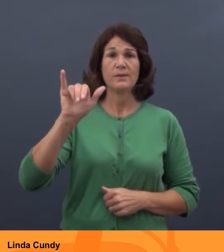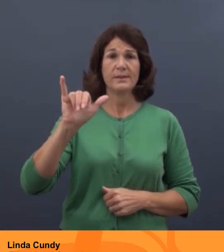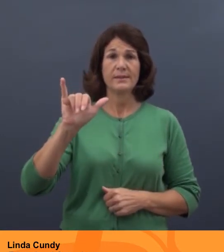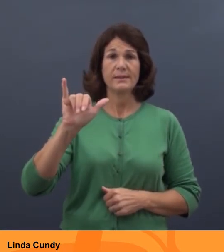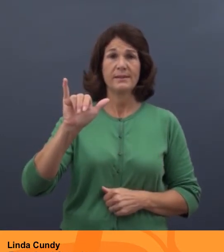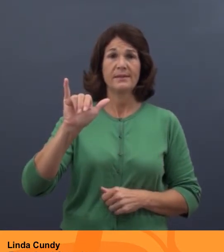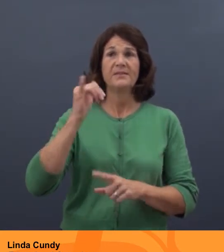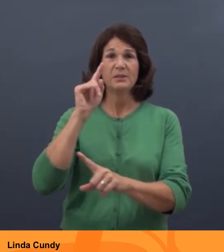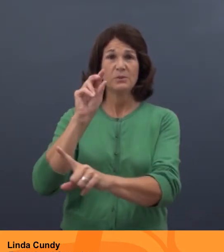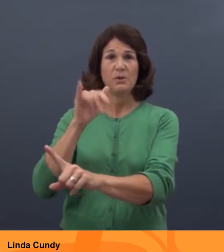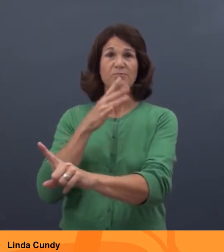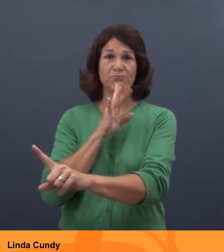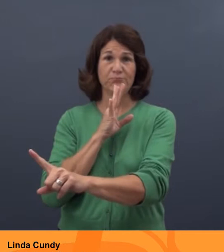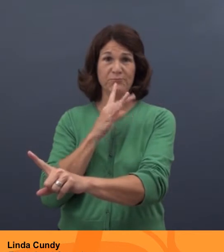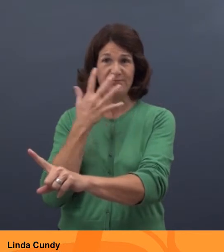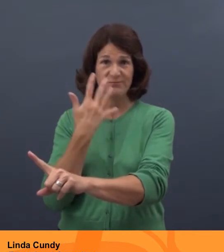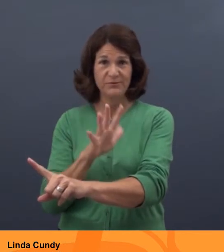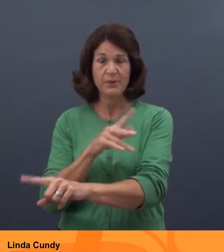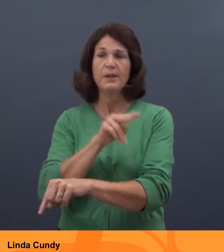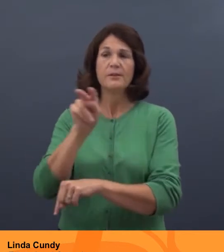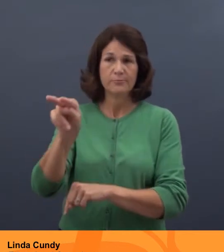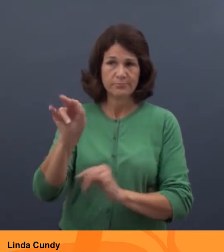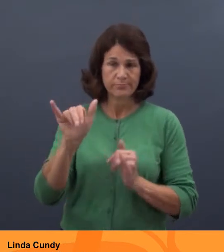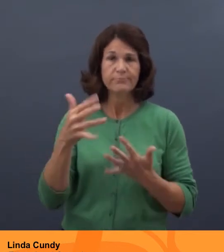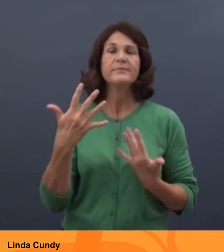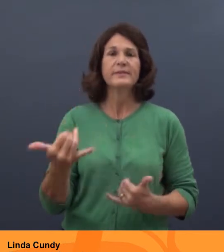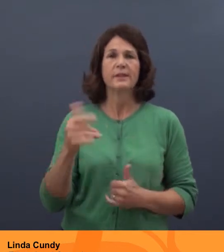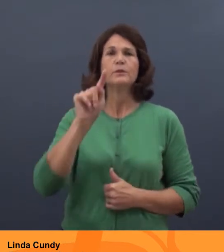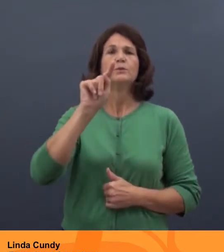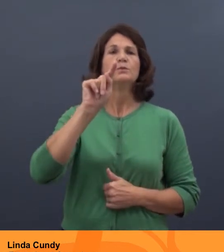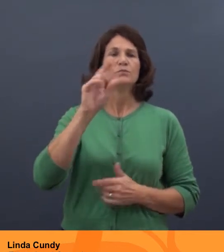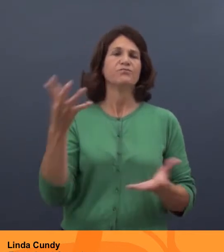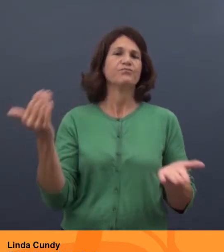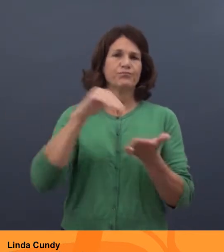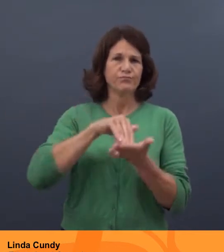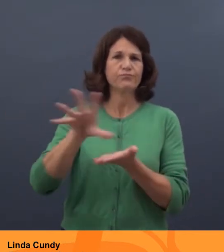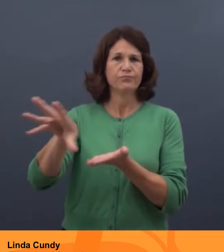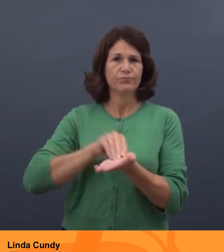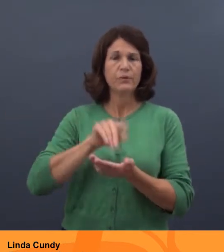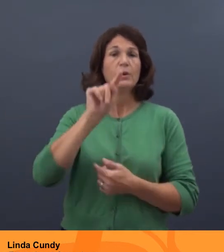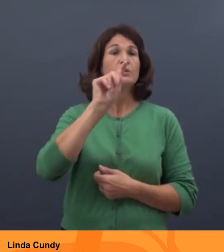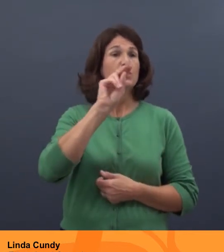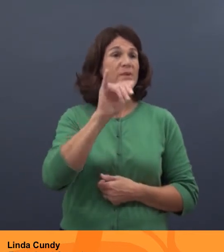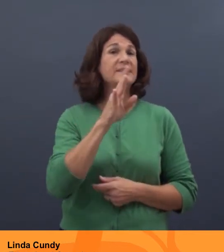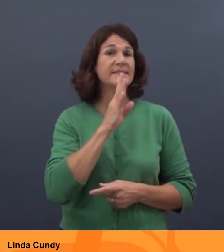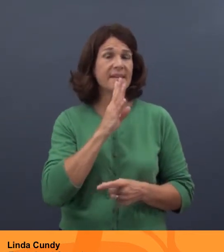and then you may summarize or rephrase what has been said to ensure that your deaf and hard of hearing